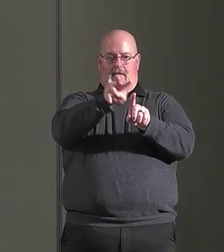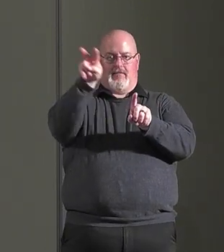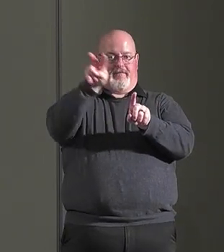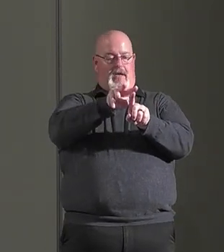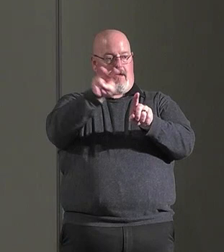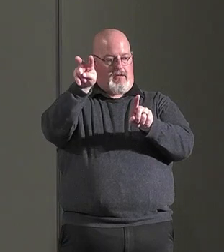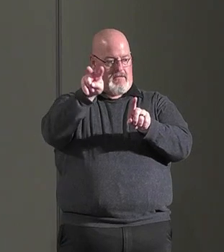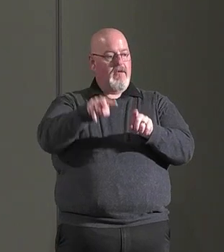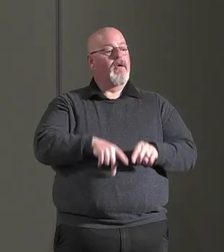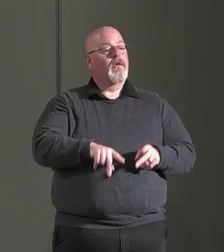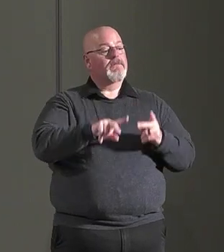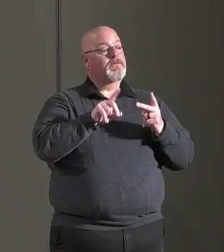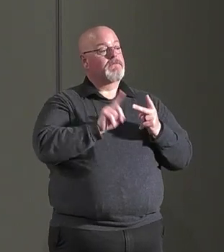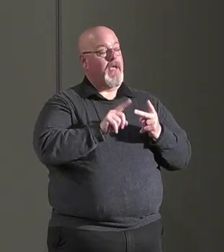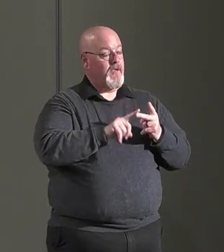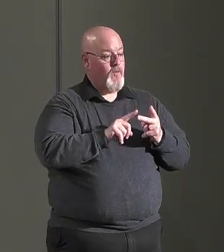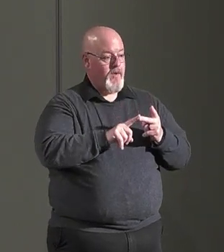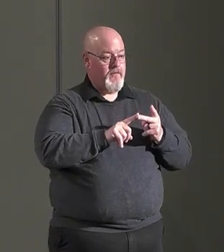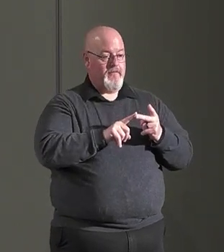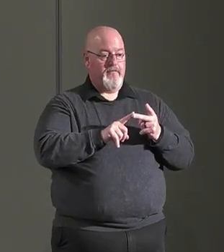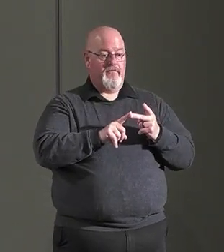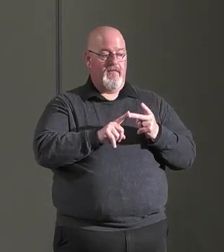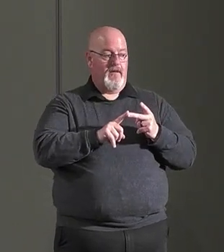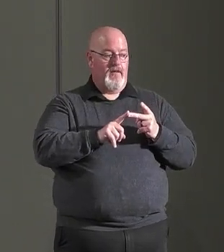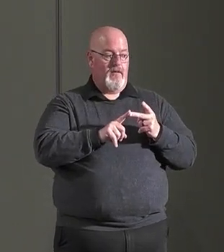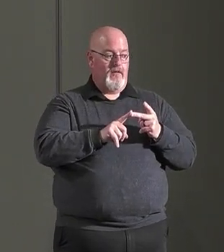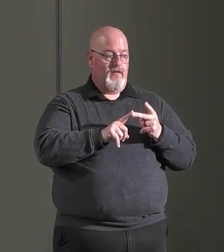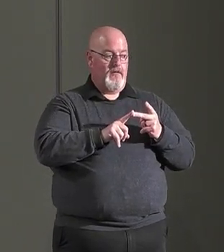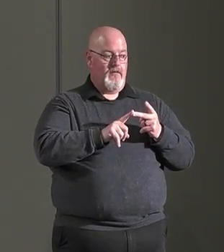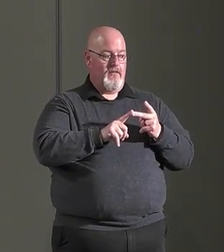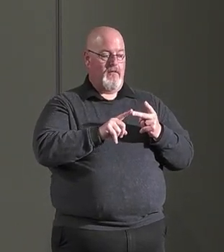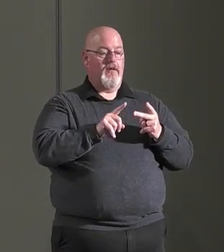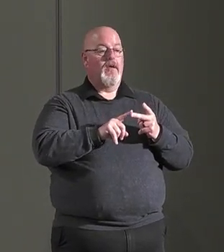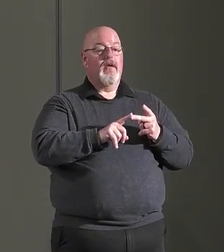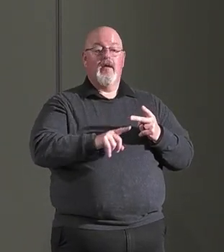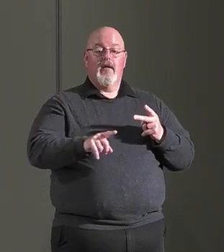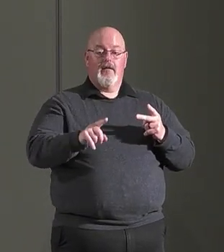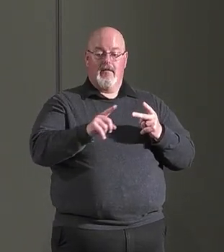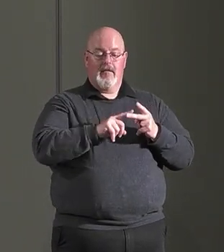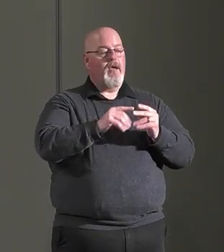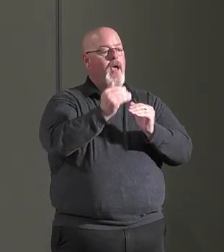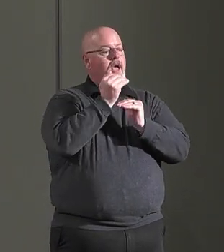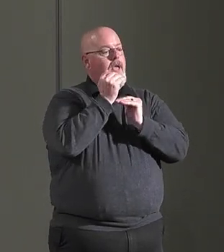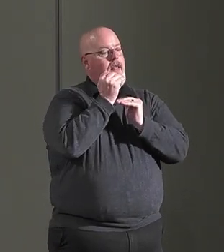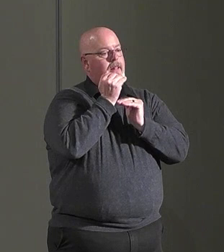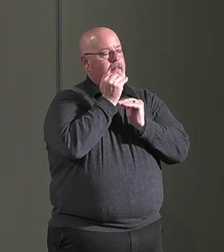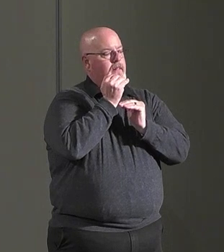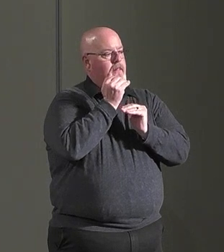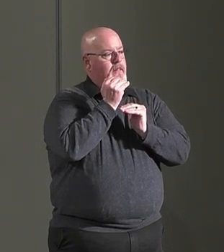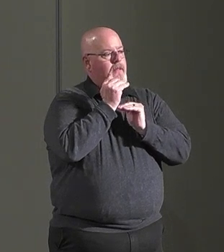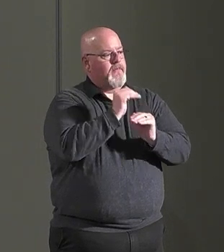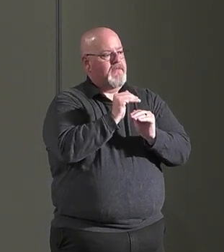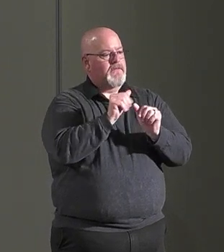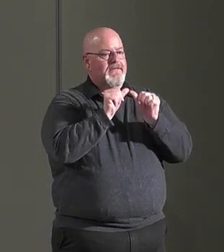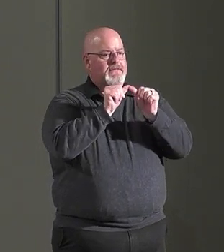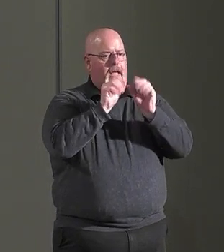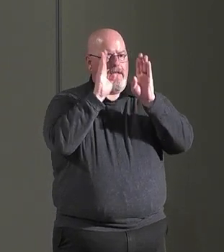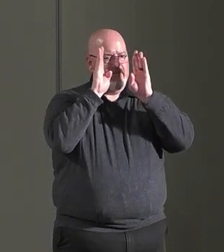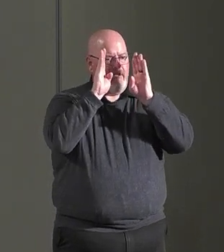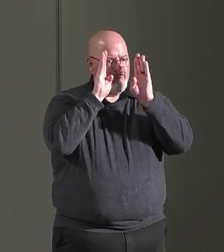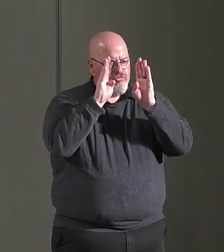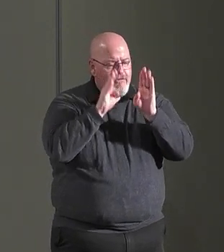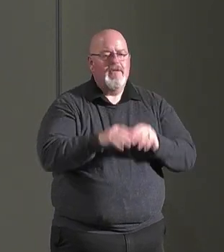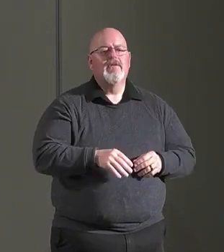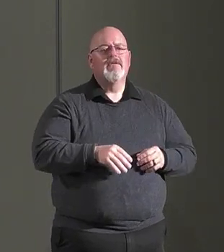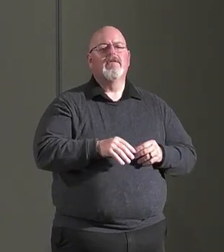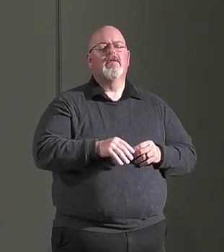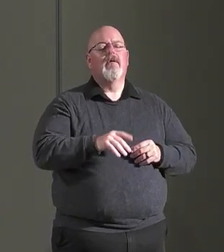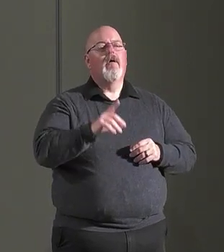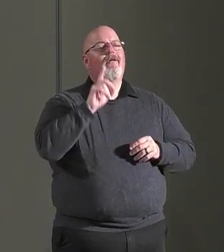The second one is the second one is limitation of sustained attention. And this is for example,